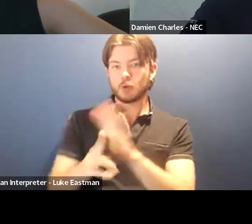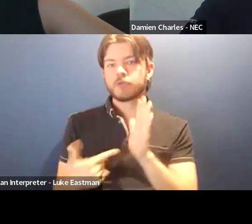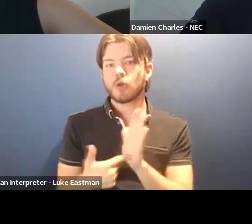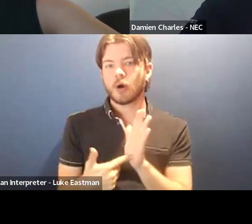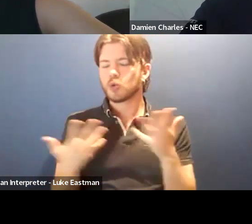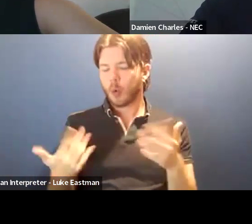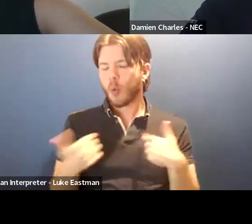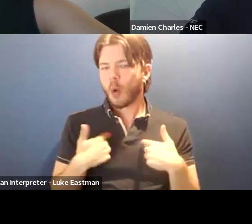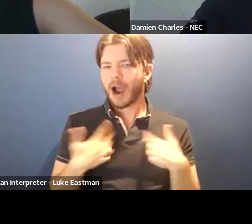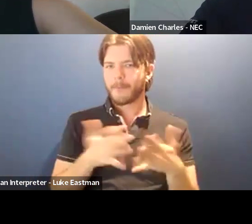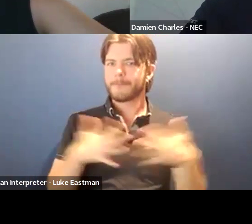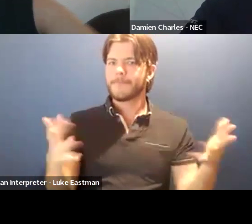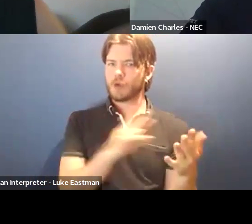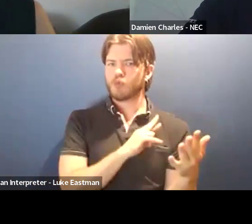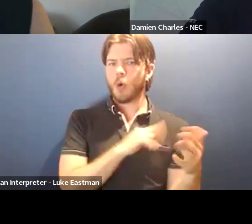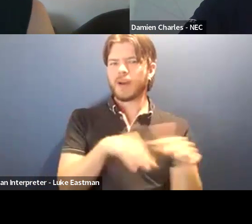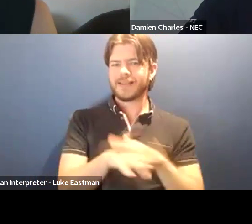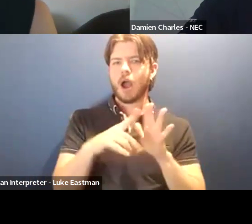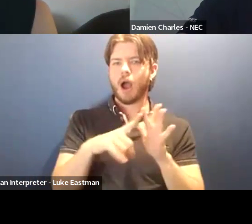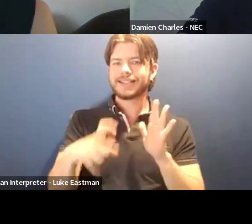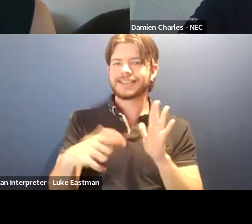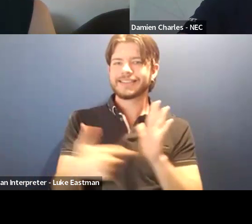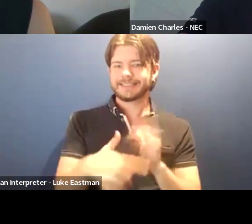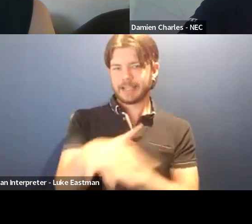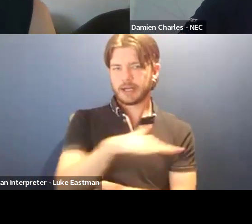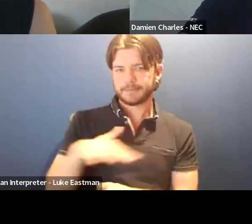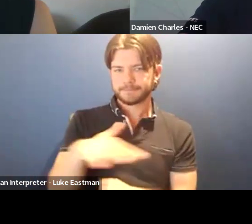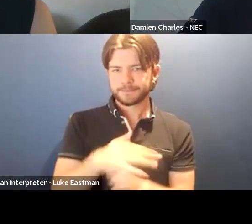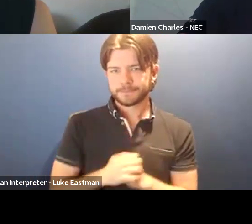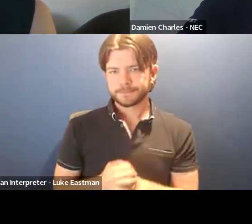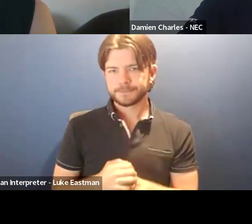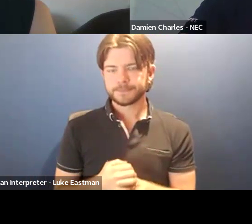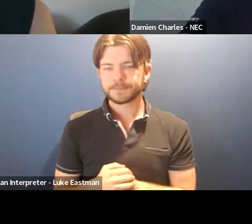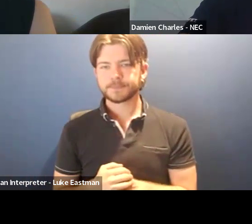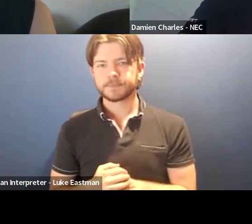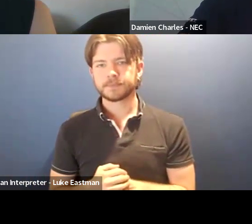big role within the ICT industry.